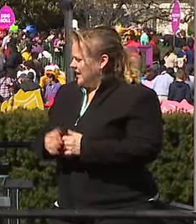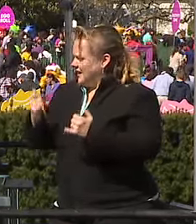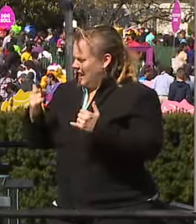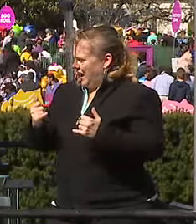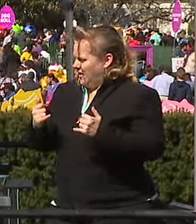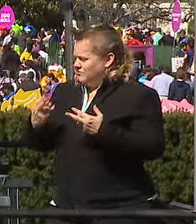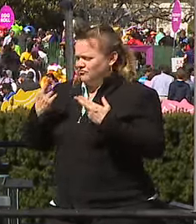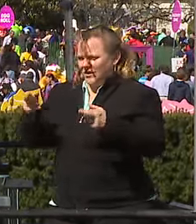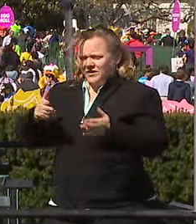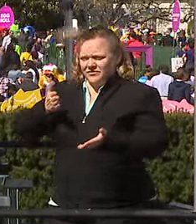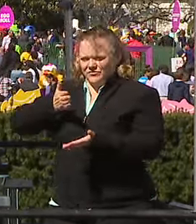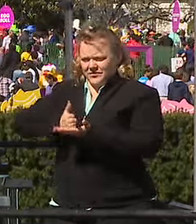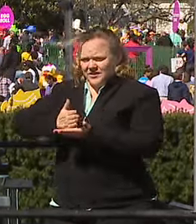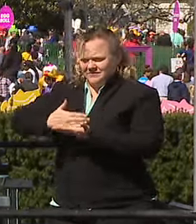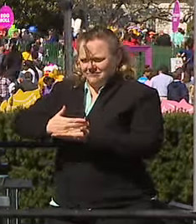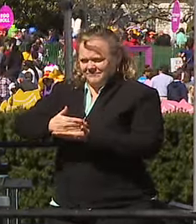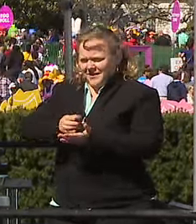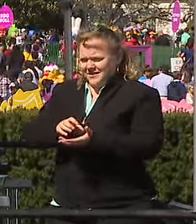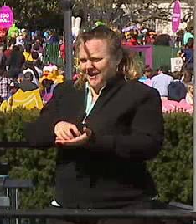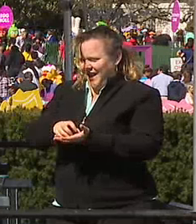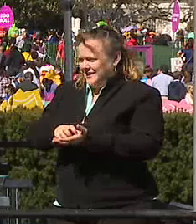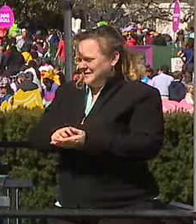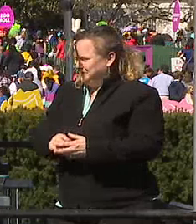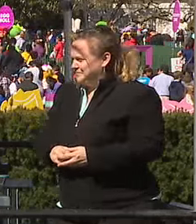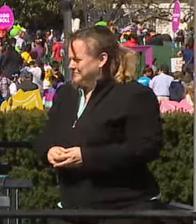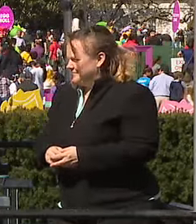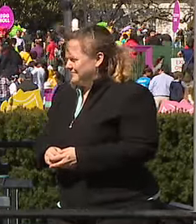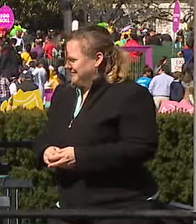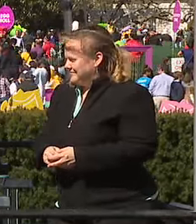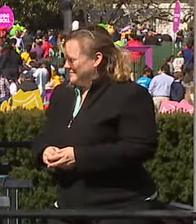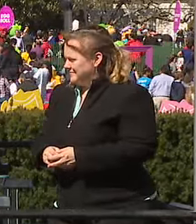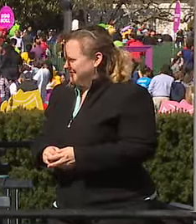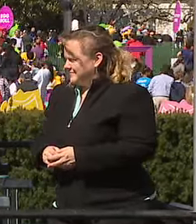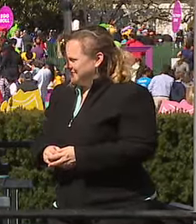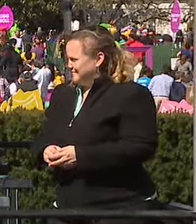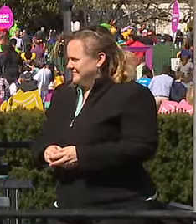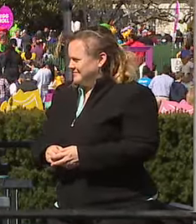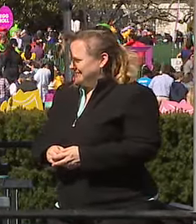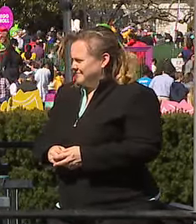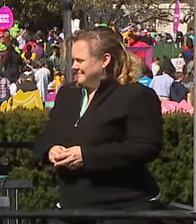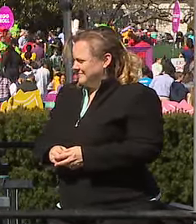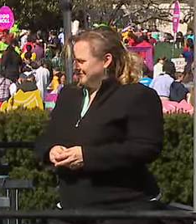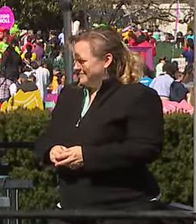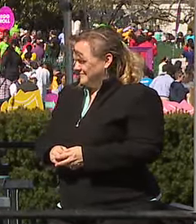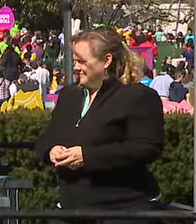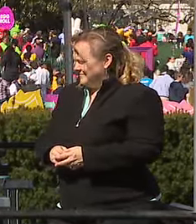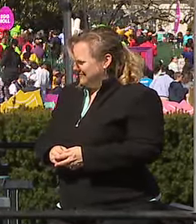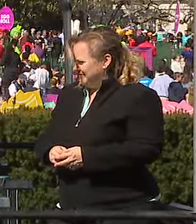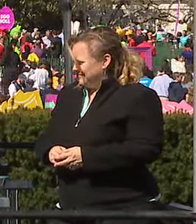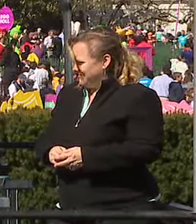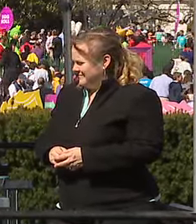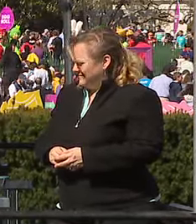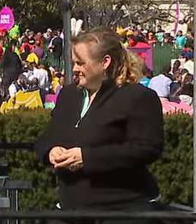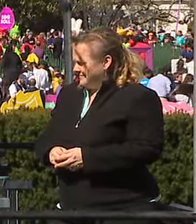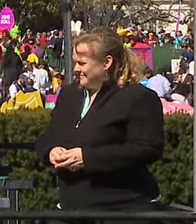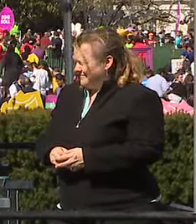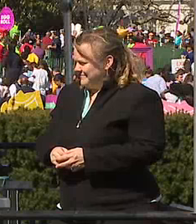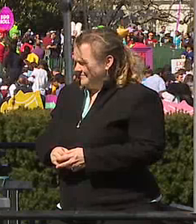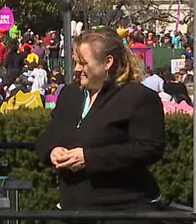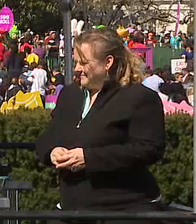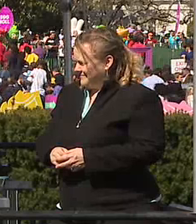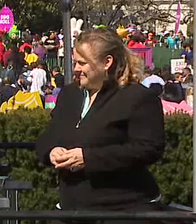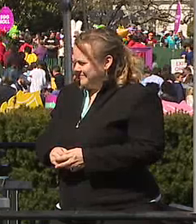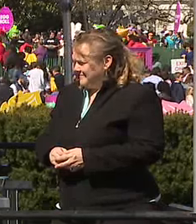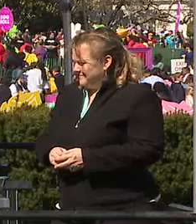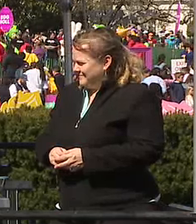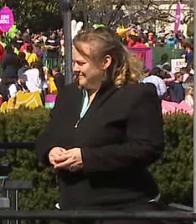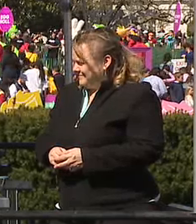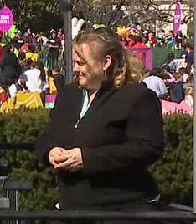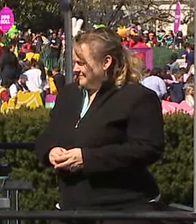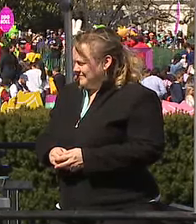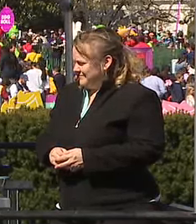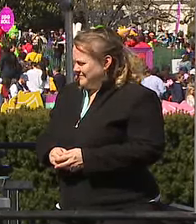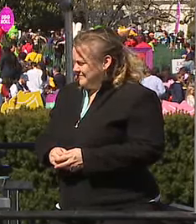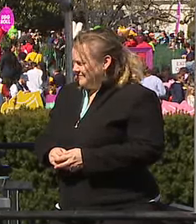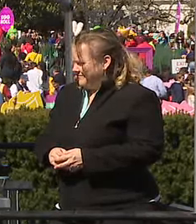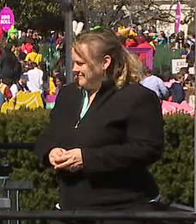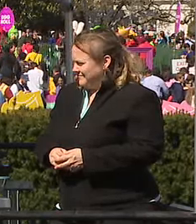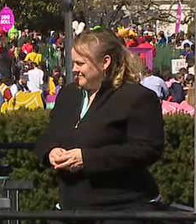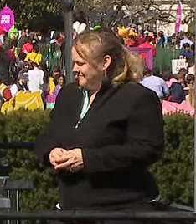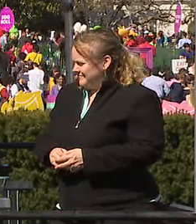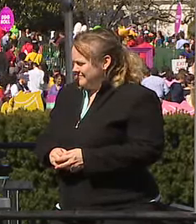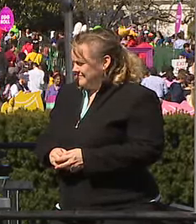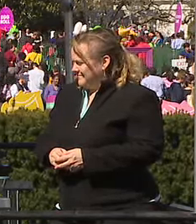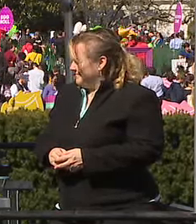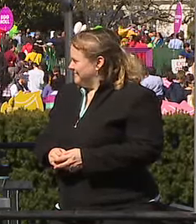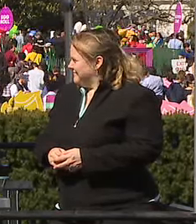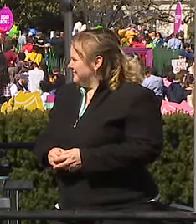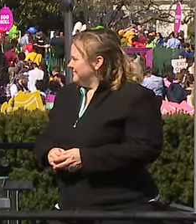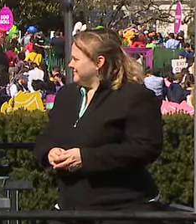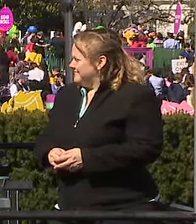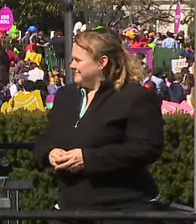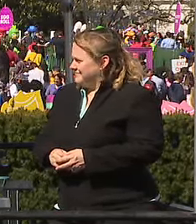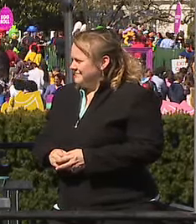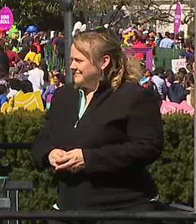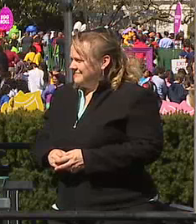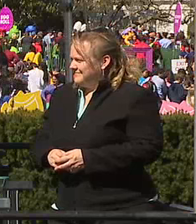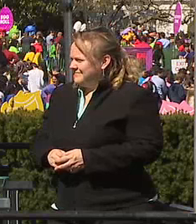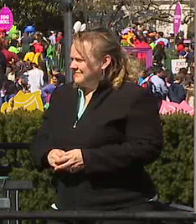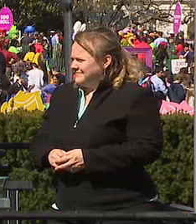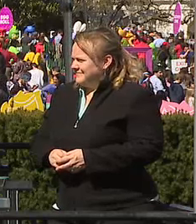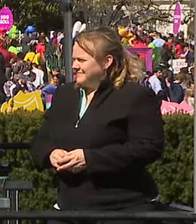Ready?